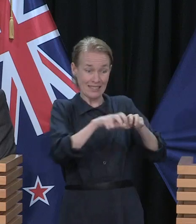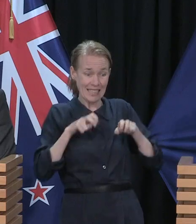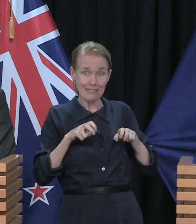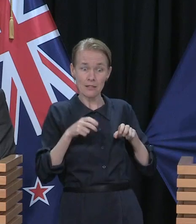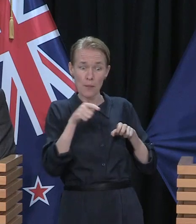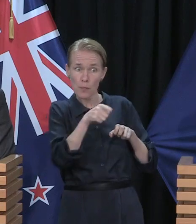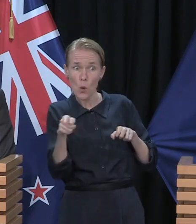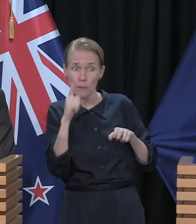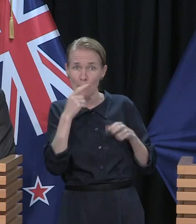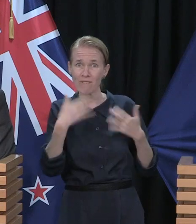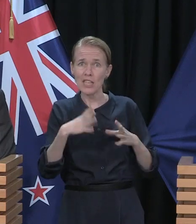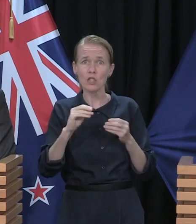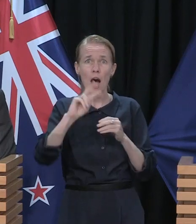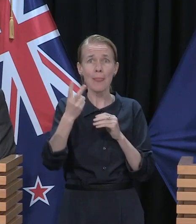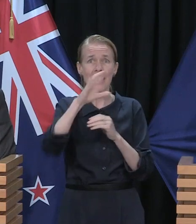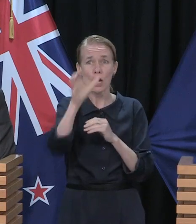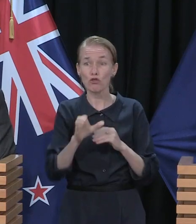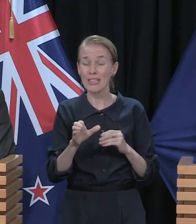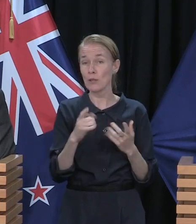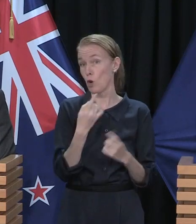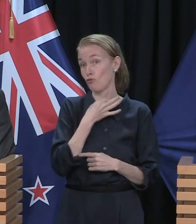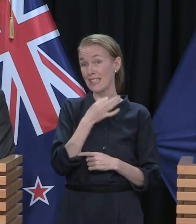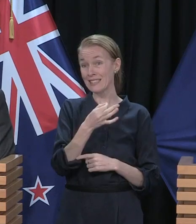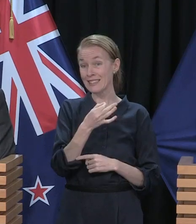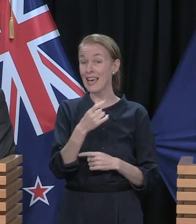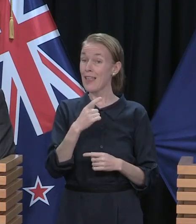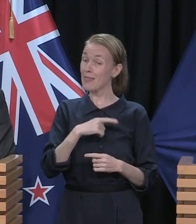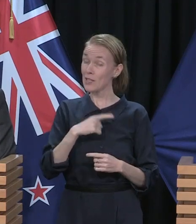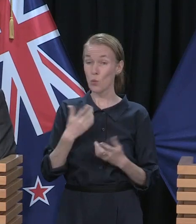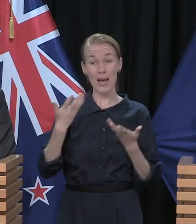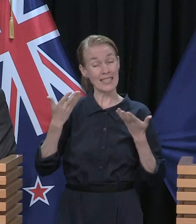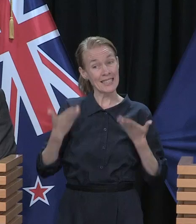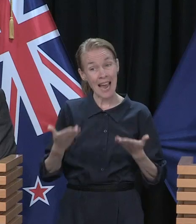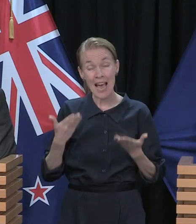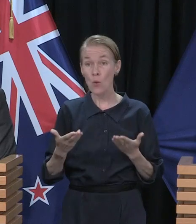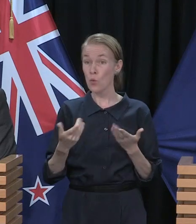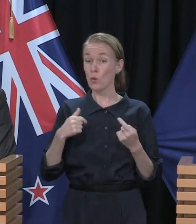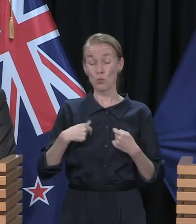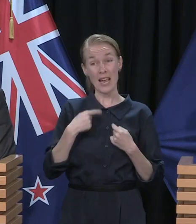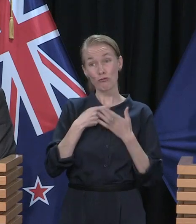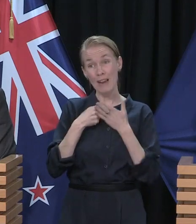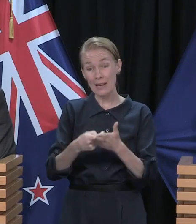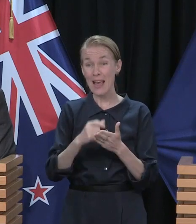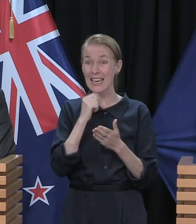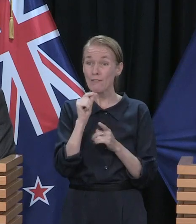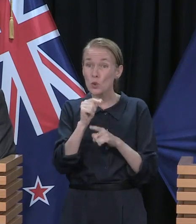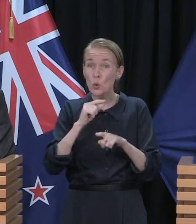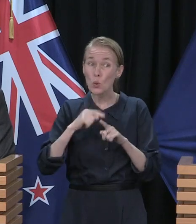will be getting on the plane from people who are transit other parts of the world. It is unait havable and one of the -- unavoidable and a